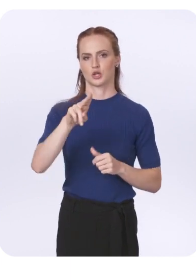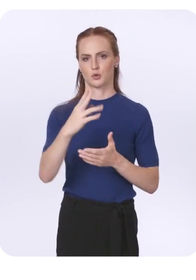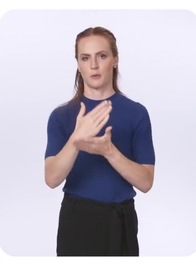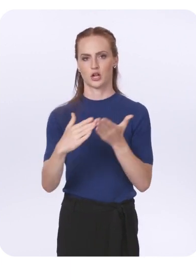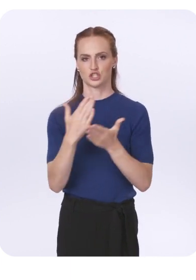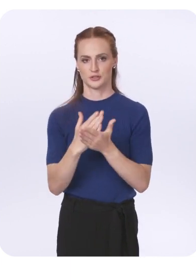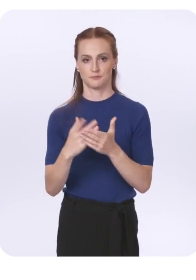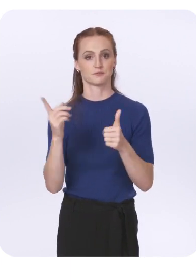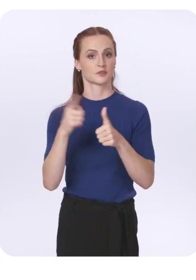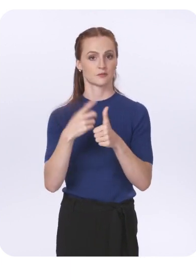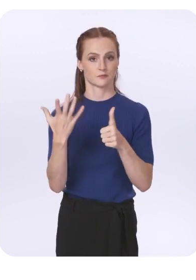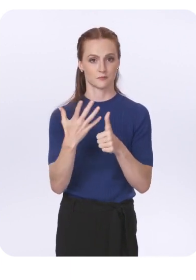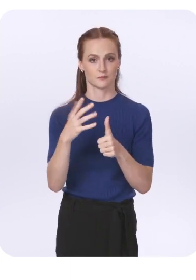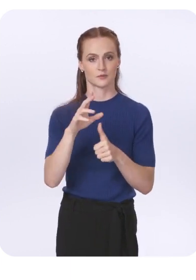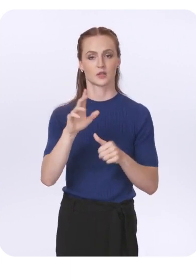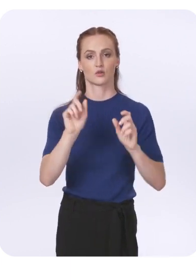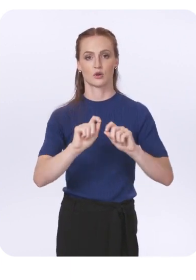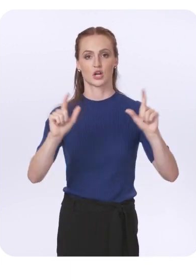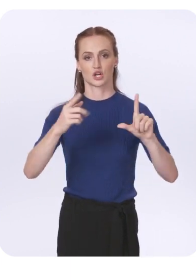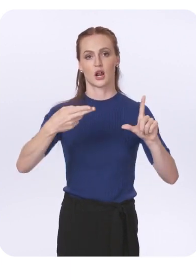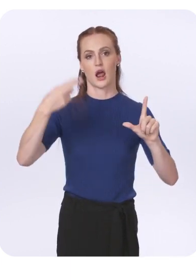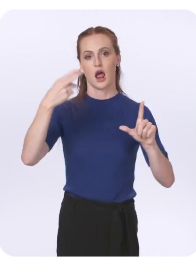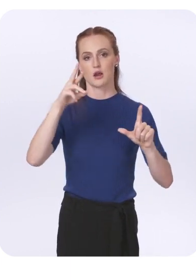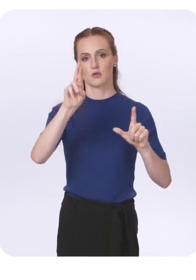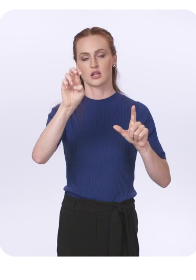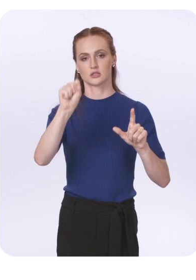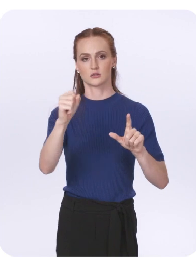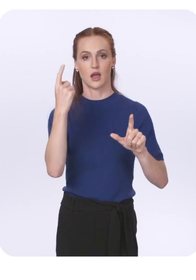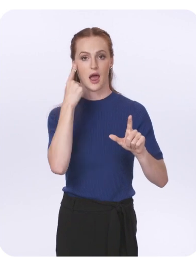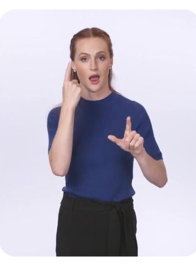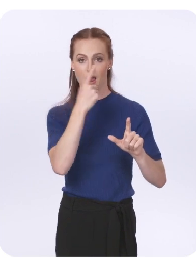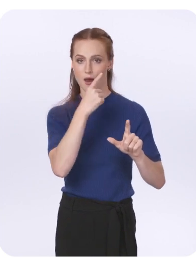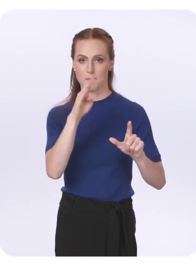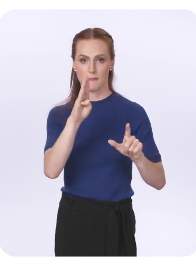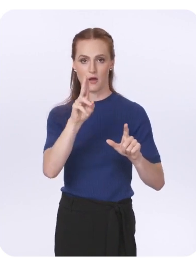First things first, rendering at a higher resolution buffer is always a good choice.